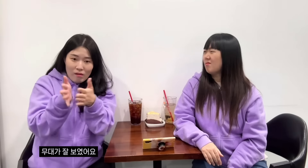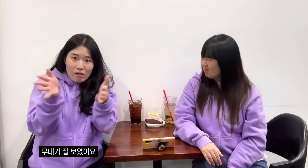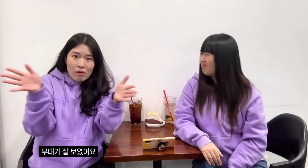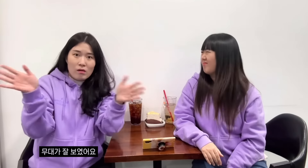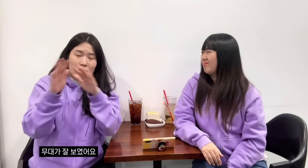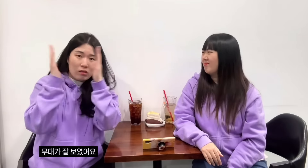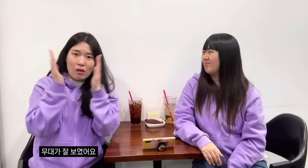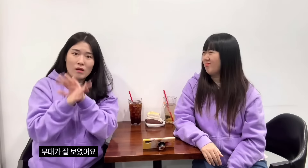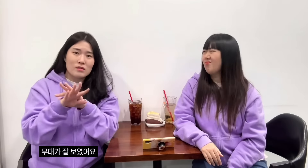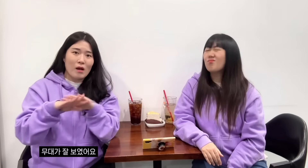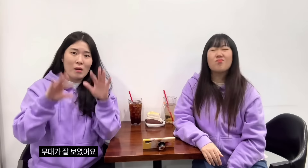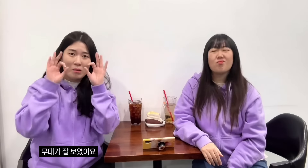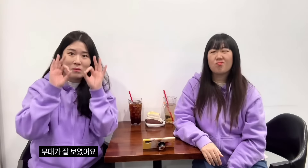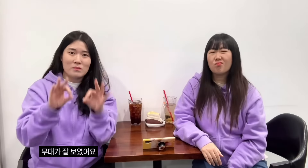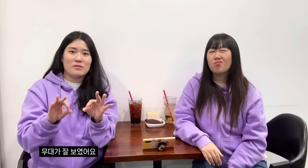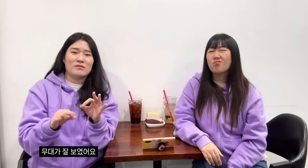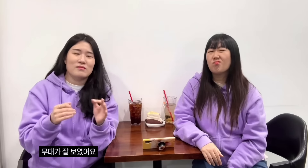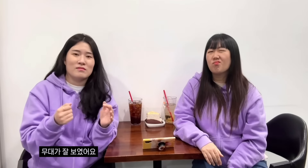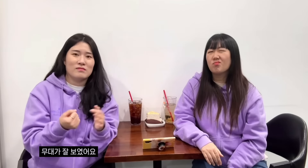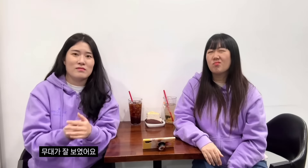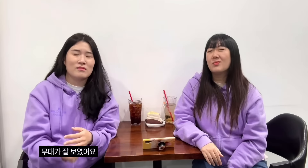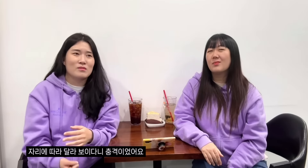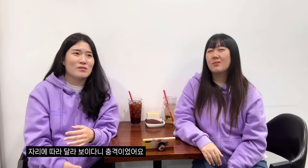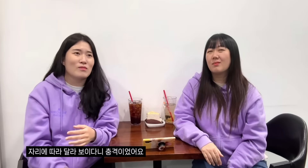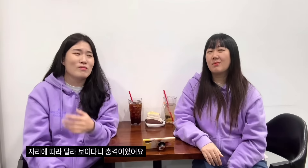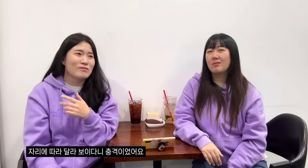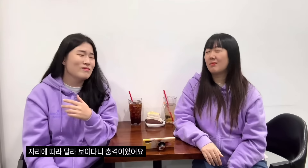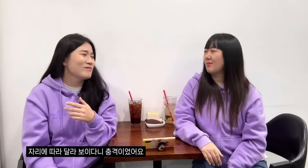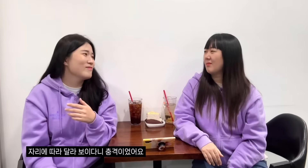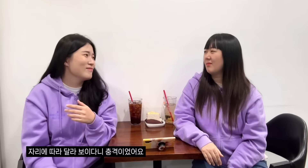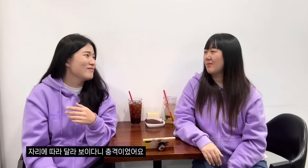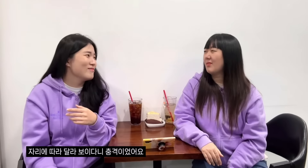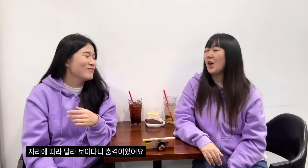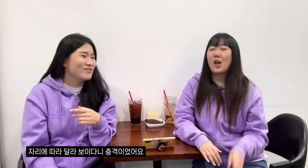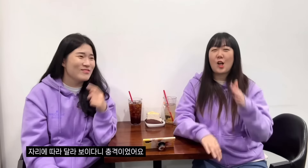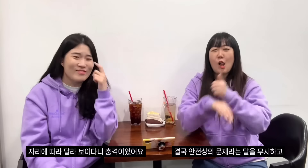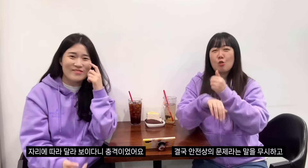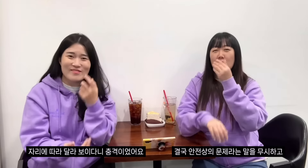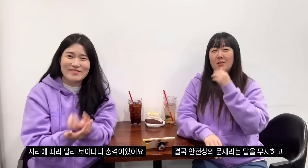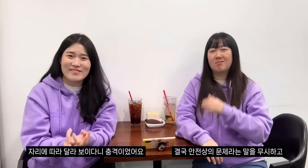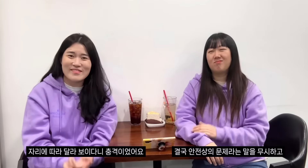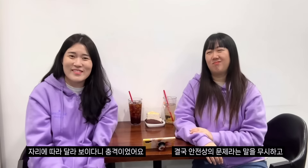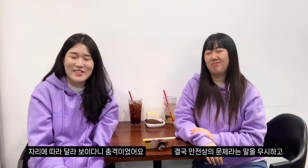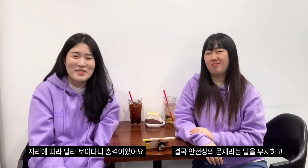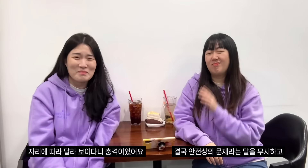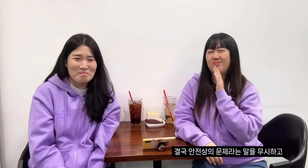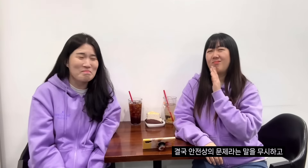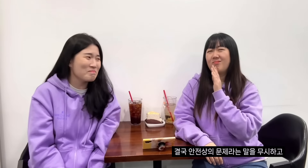so I went and saw the stage well. It was shocking that she looked different depending on her seat.